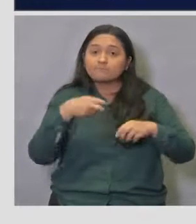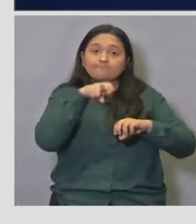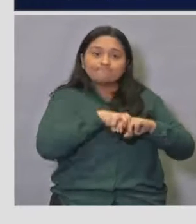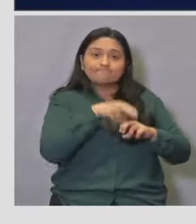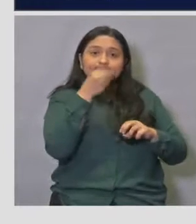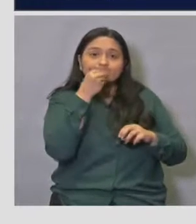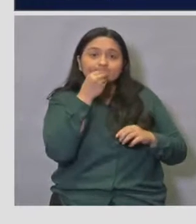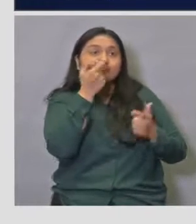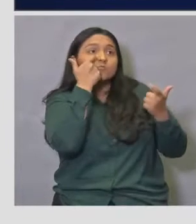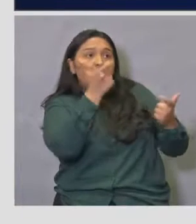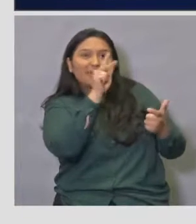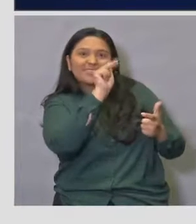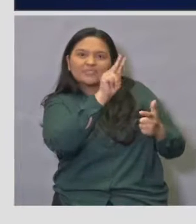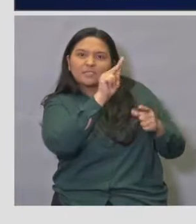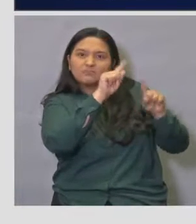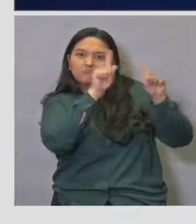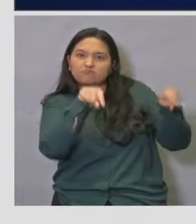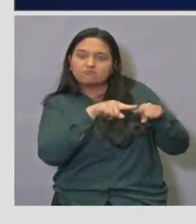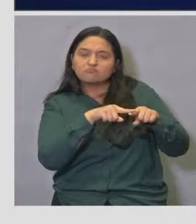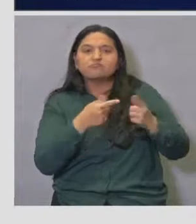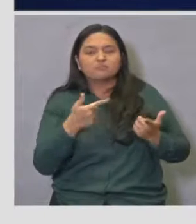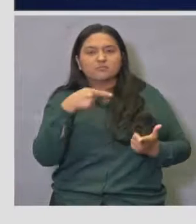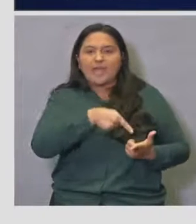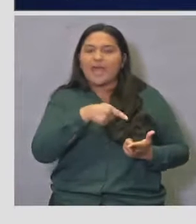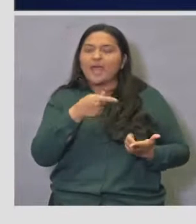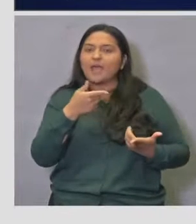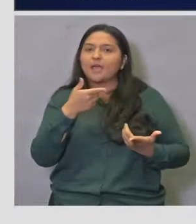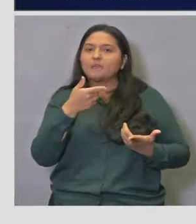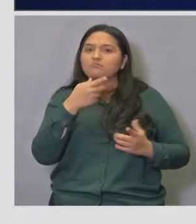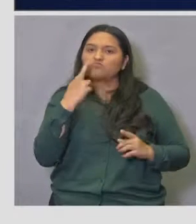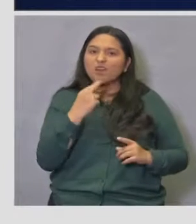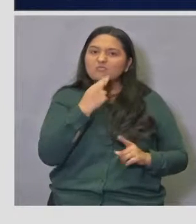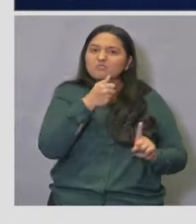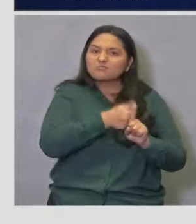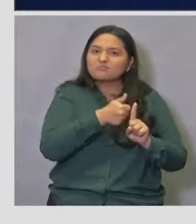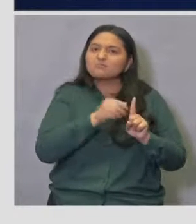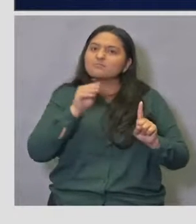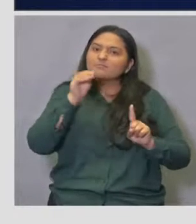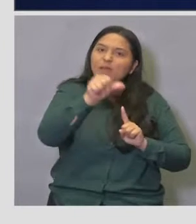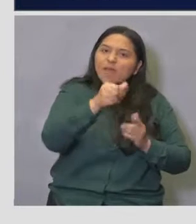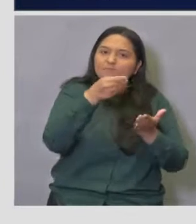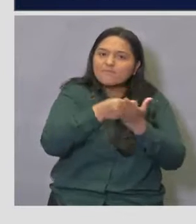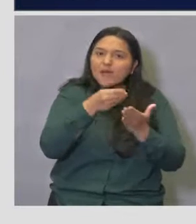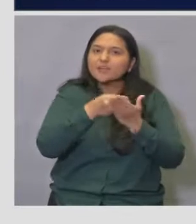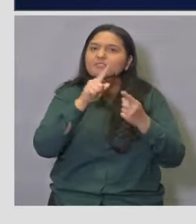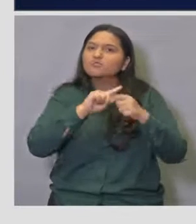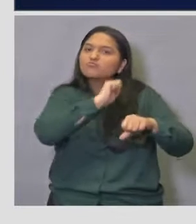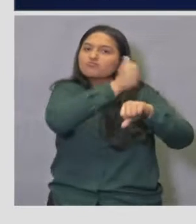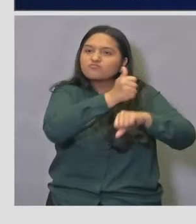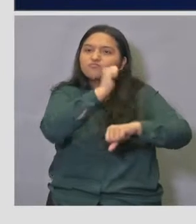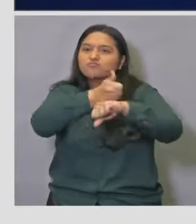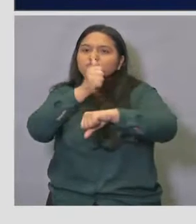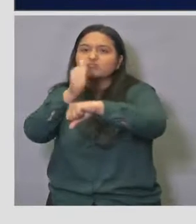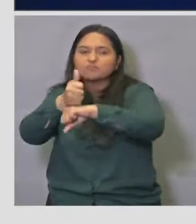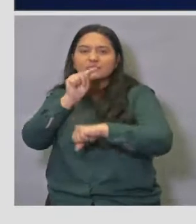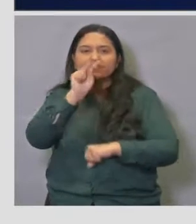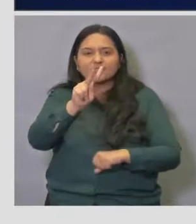EAT WHILE WATCHING SOMETHING ON TELEVISION. THEY SPEND A LOT OF MONEY